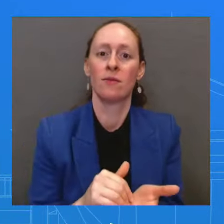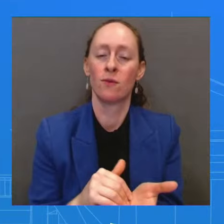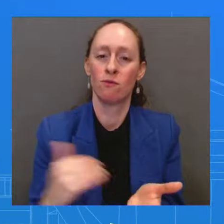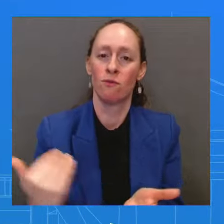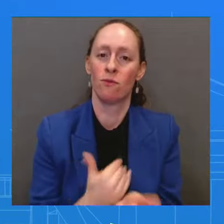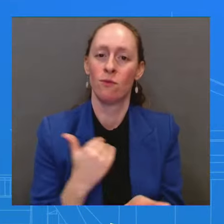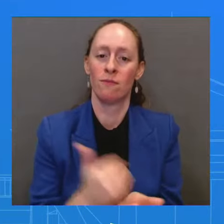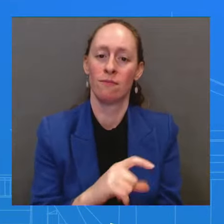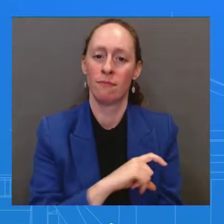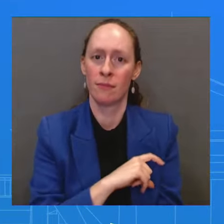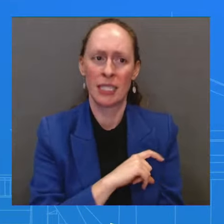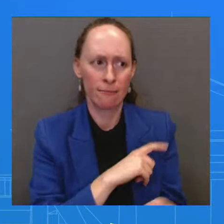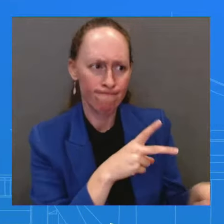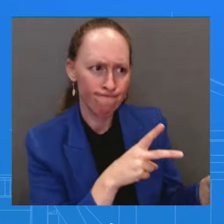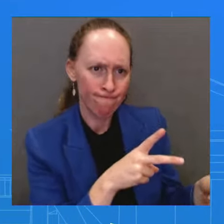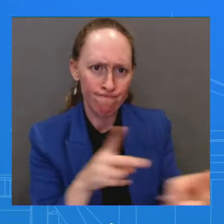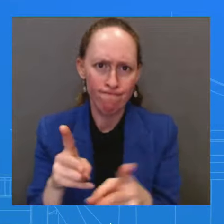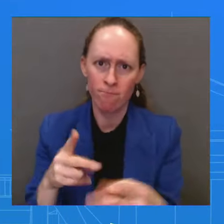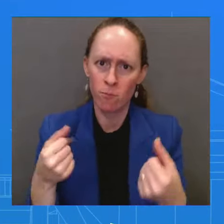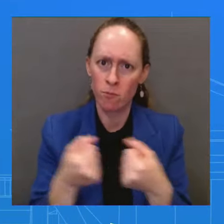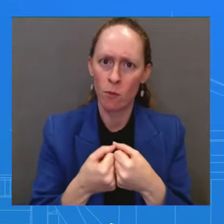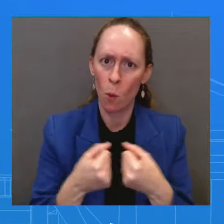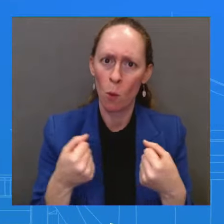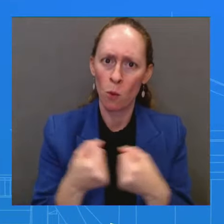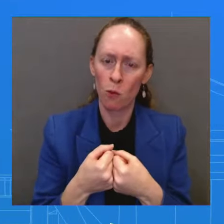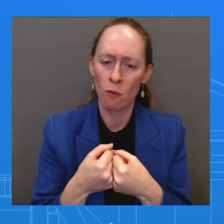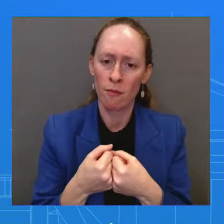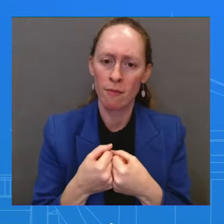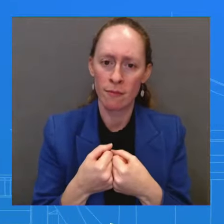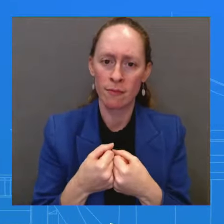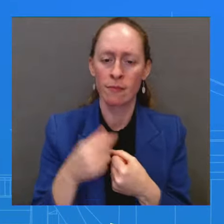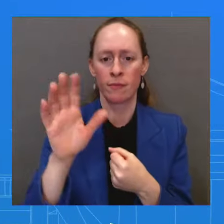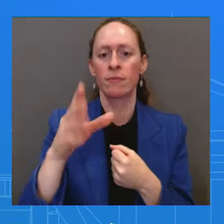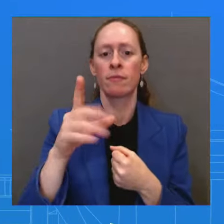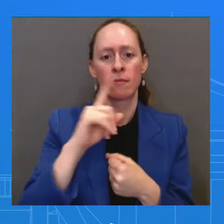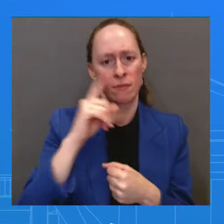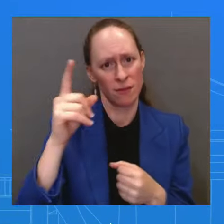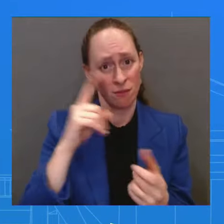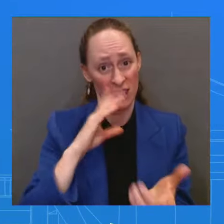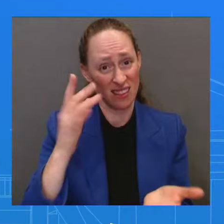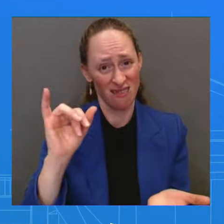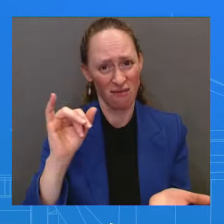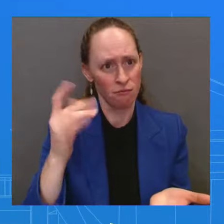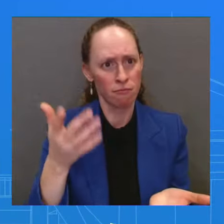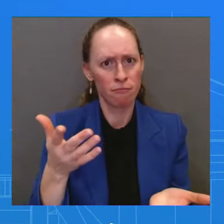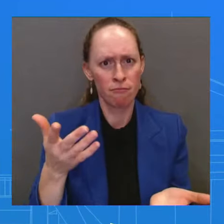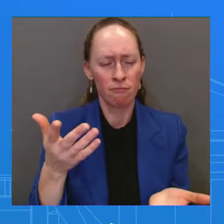Meanwhile, just two weeks ago, House Republicans proposed cutting DHS funding by 8 percent.